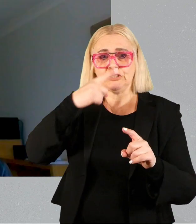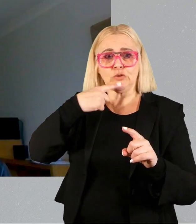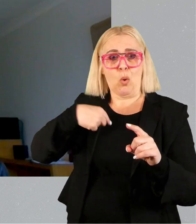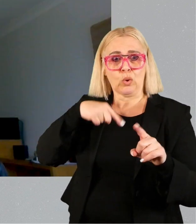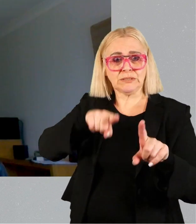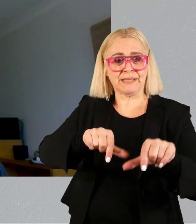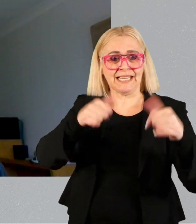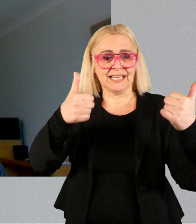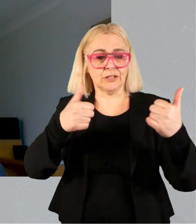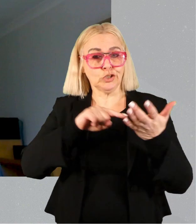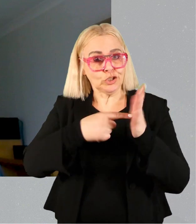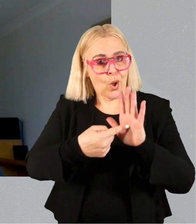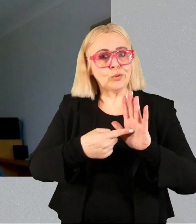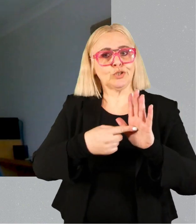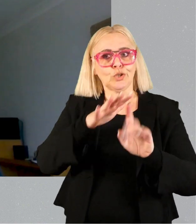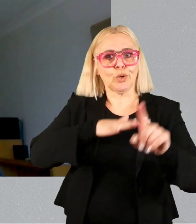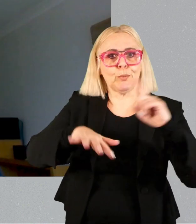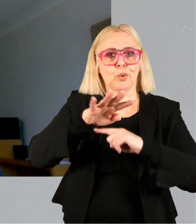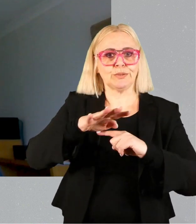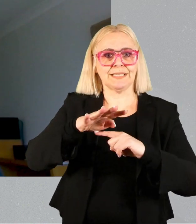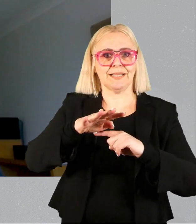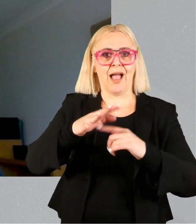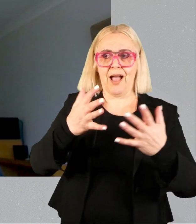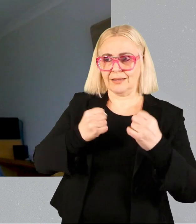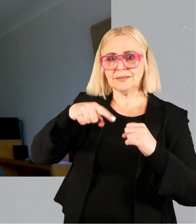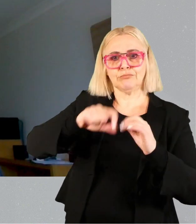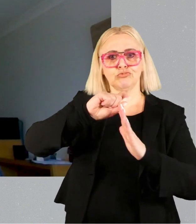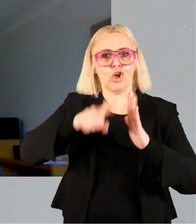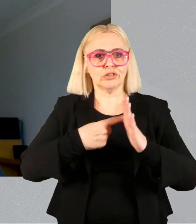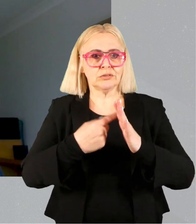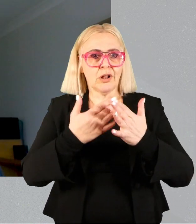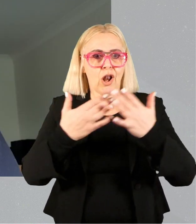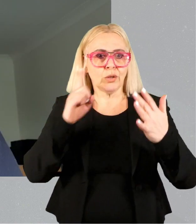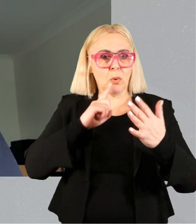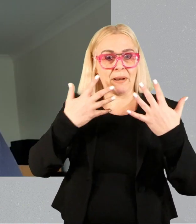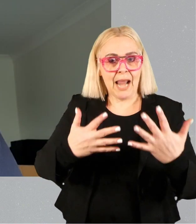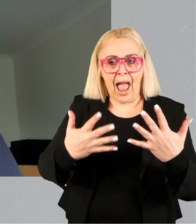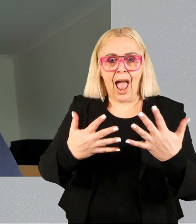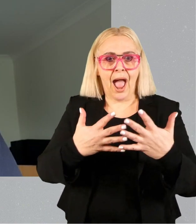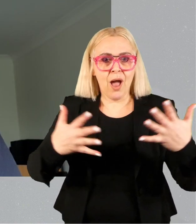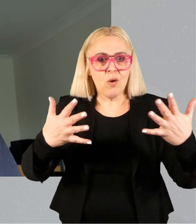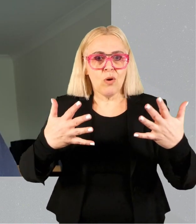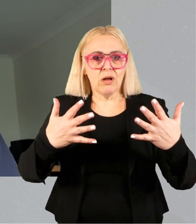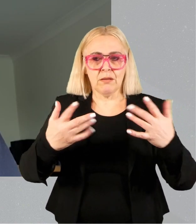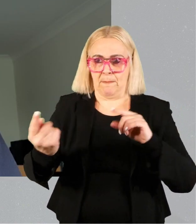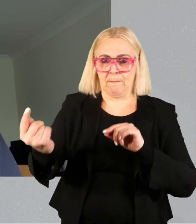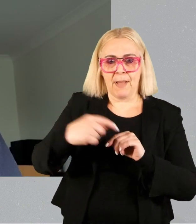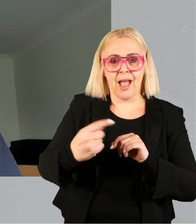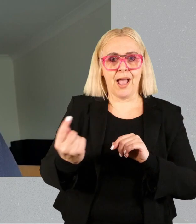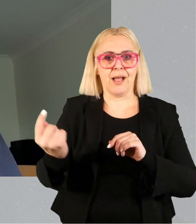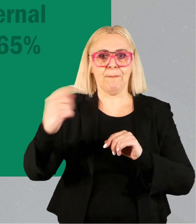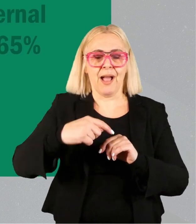So I guess that's a real sign of acceptability in the community. To the point now, a number of ladies used the system for their third baby.